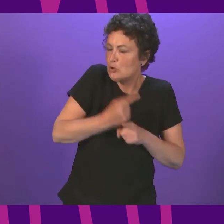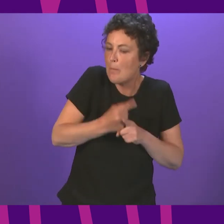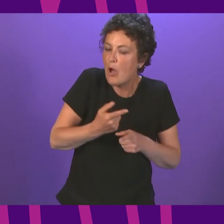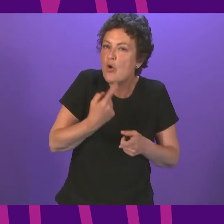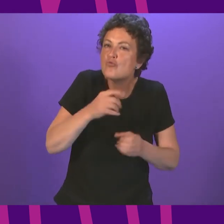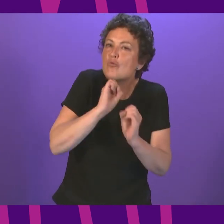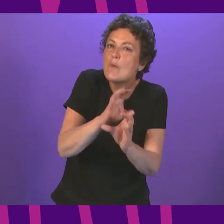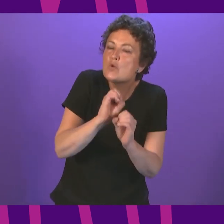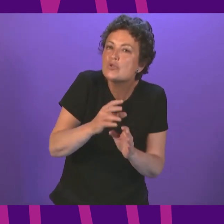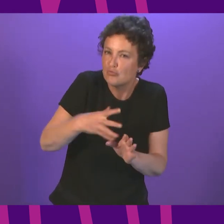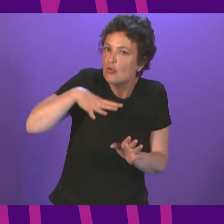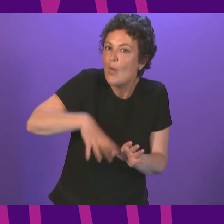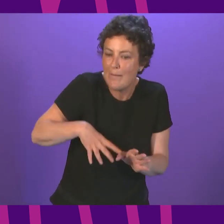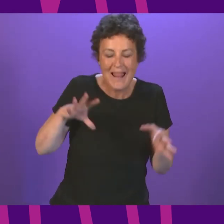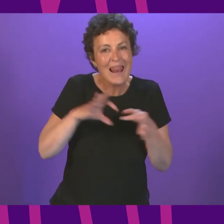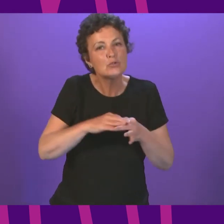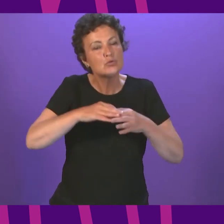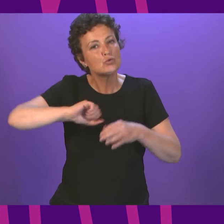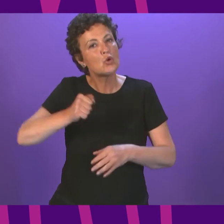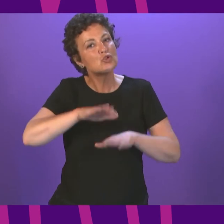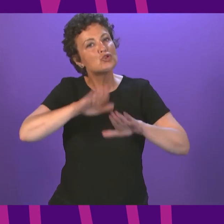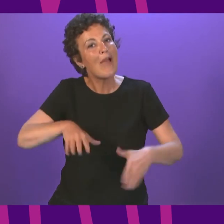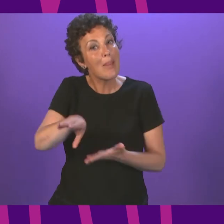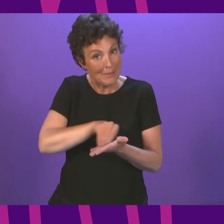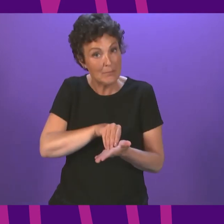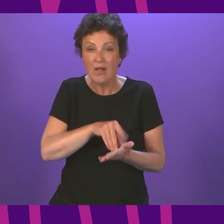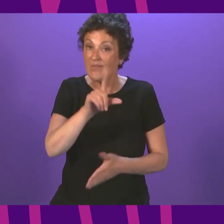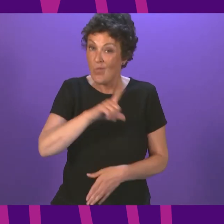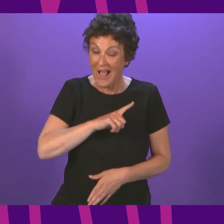in relation to the Scottish child payment. That is because it is not relevant to the